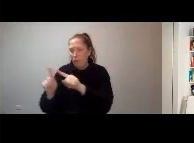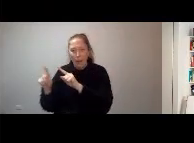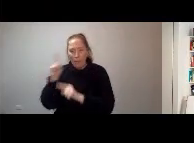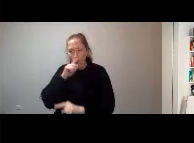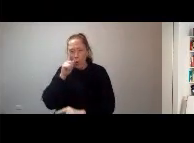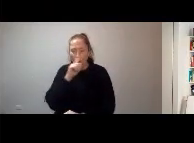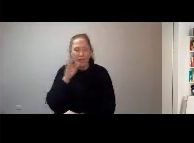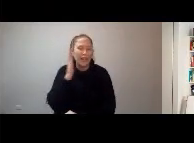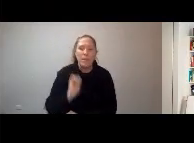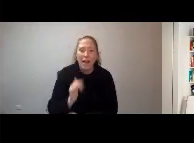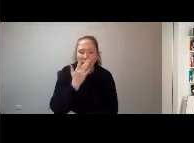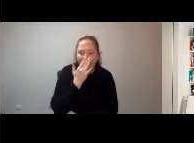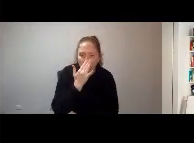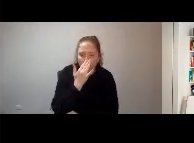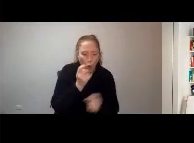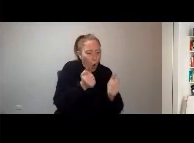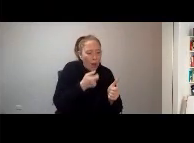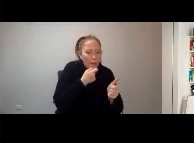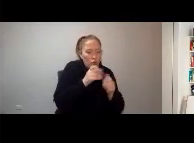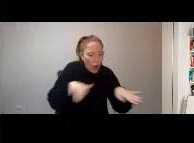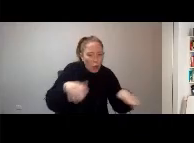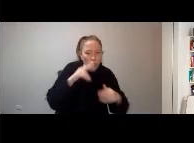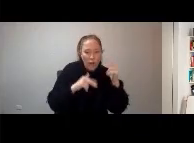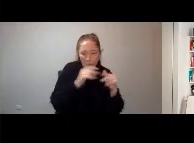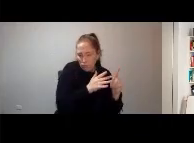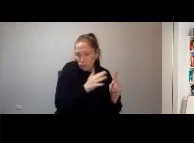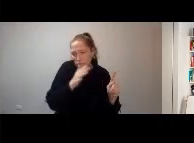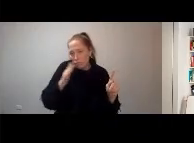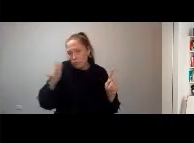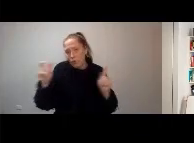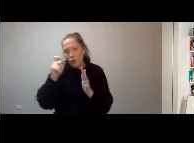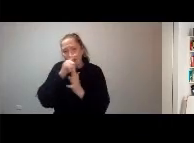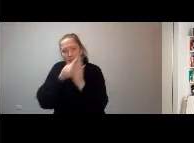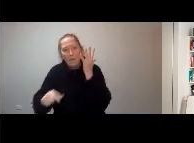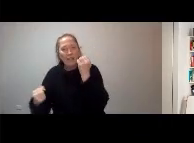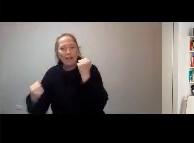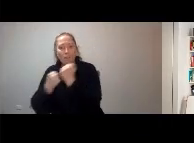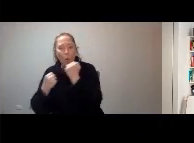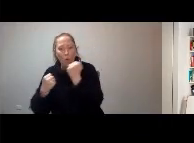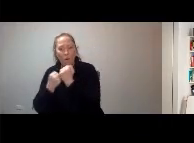to early childhood development services through to high-quality disability support for adults.